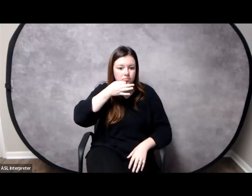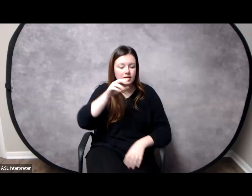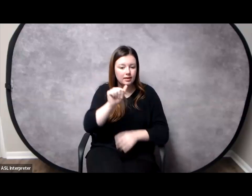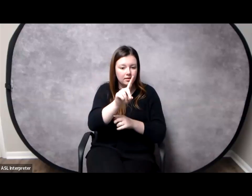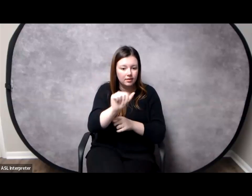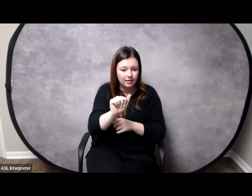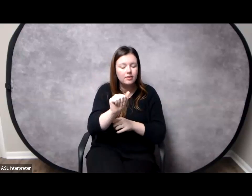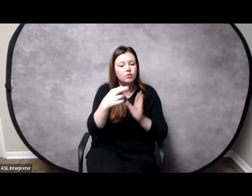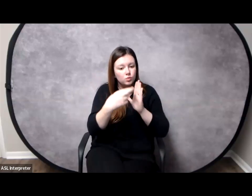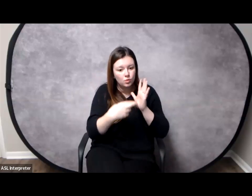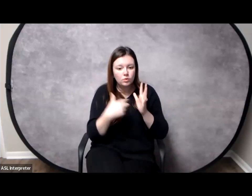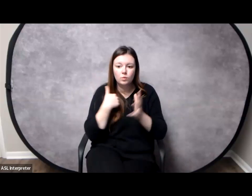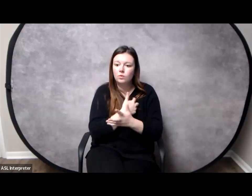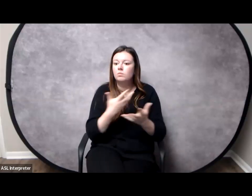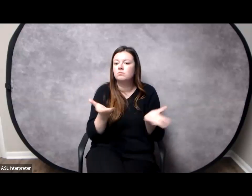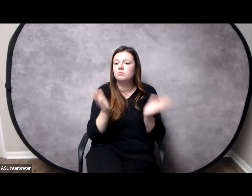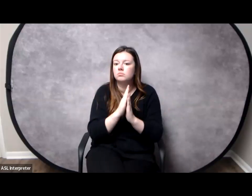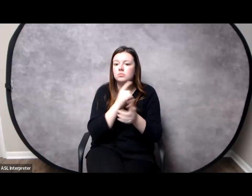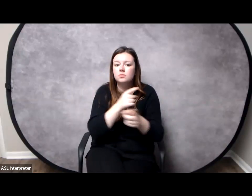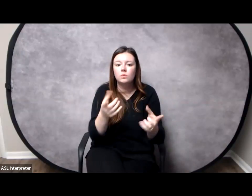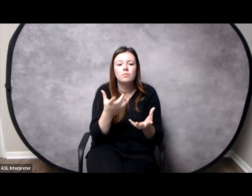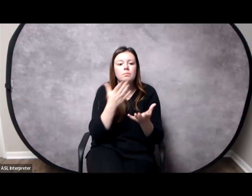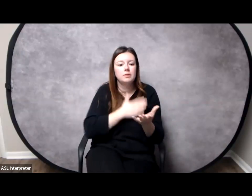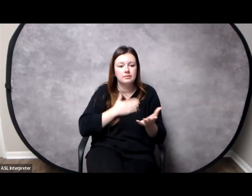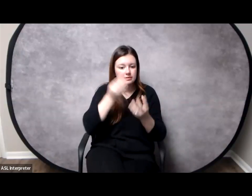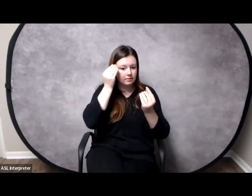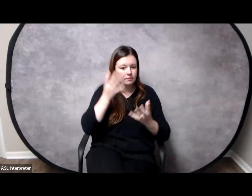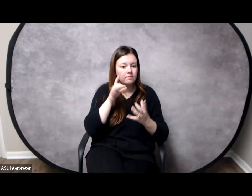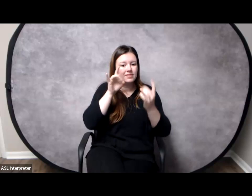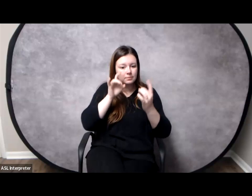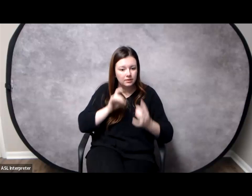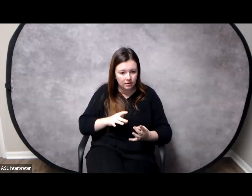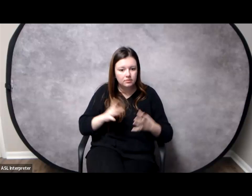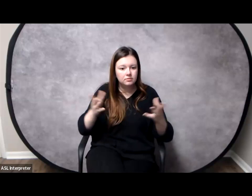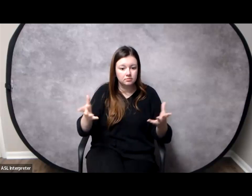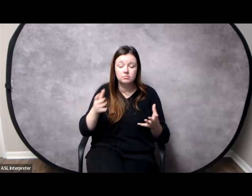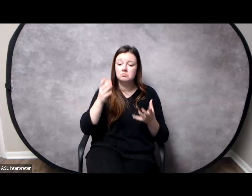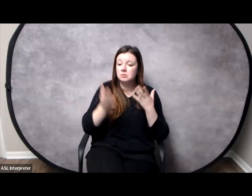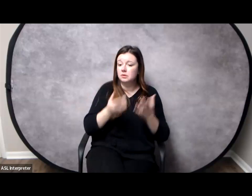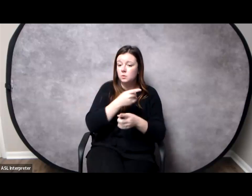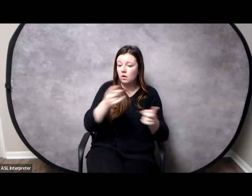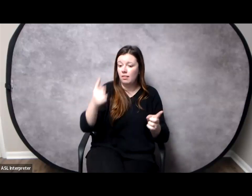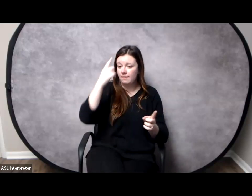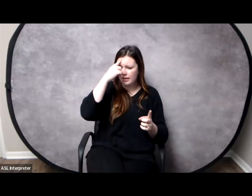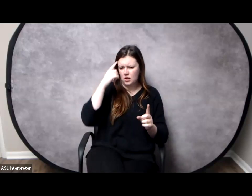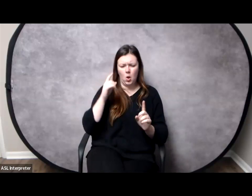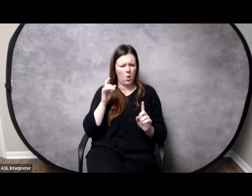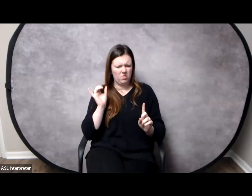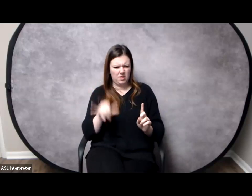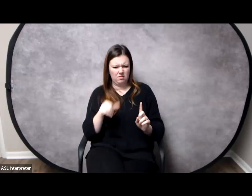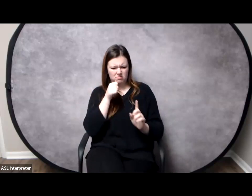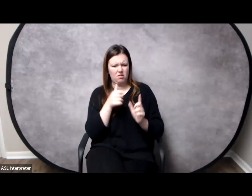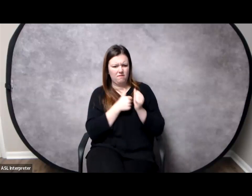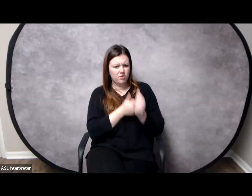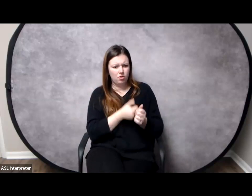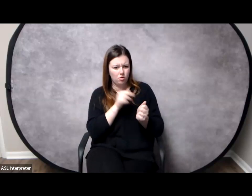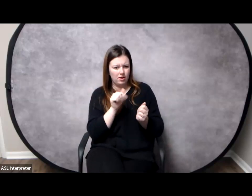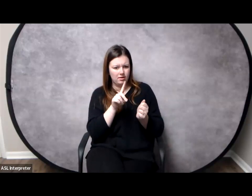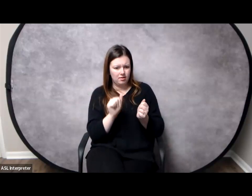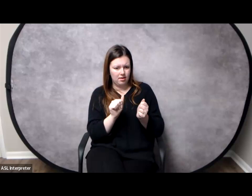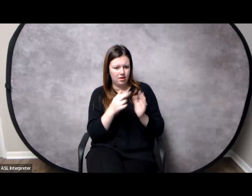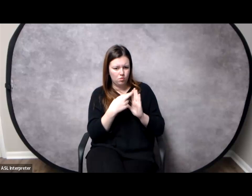in where you think something departs from the existing ADA regulations, where you think